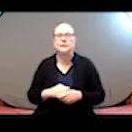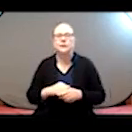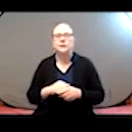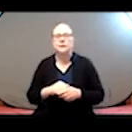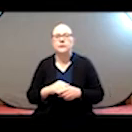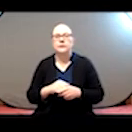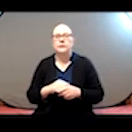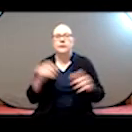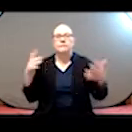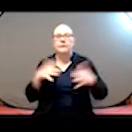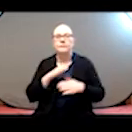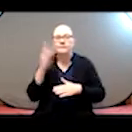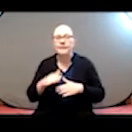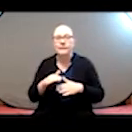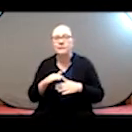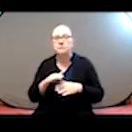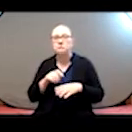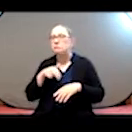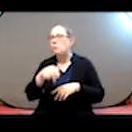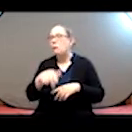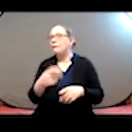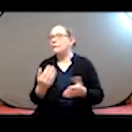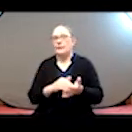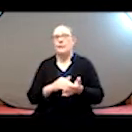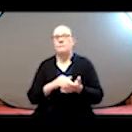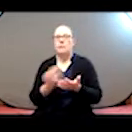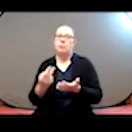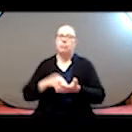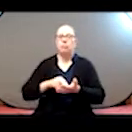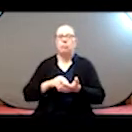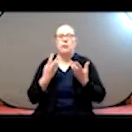that he would never walk again, but he did and he actually was able to recover from that and I was